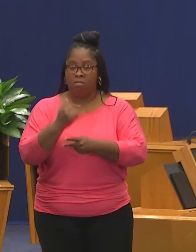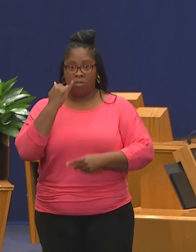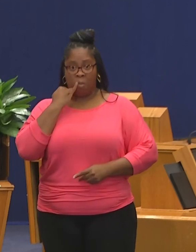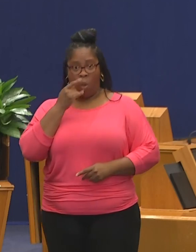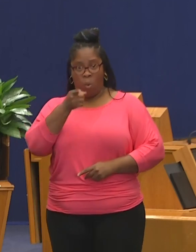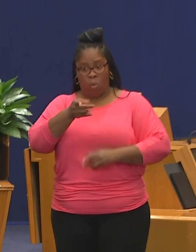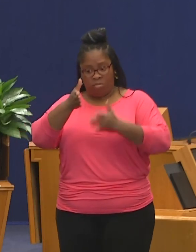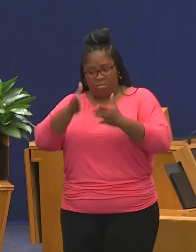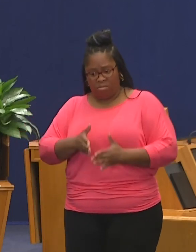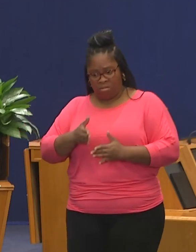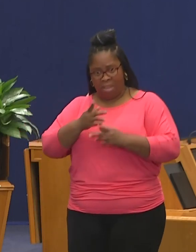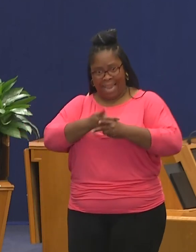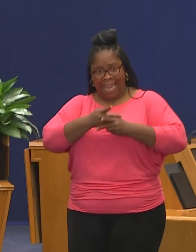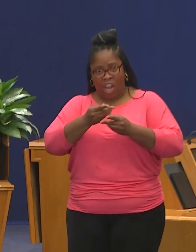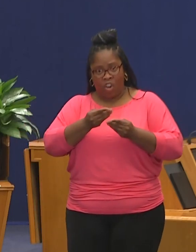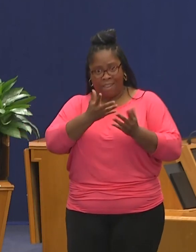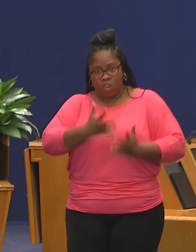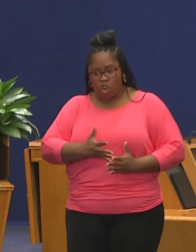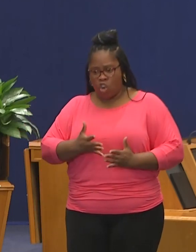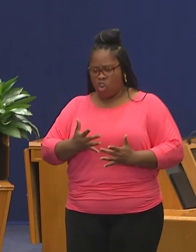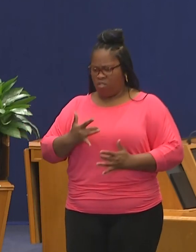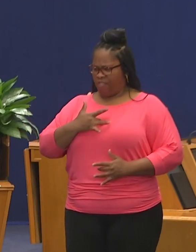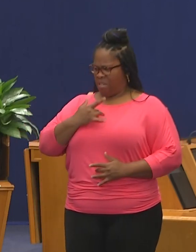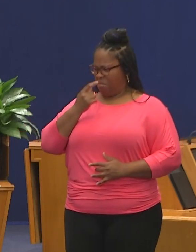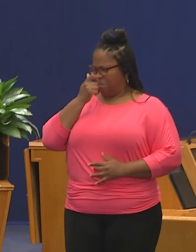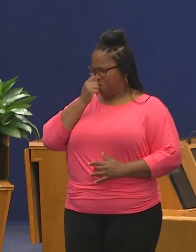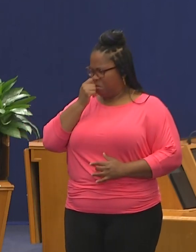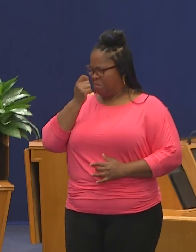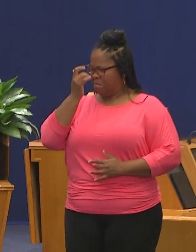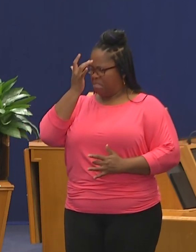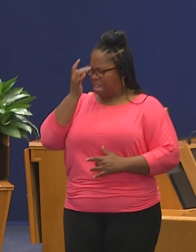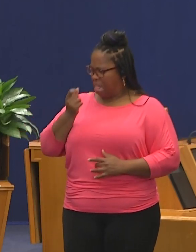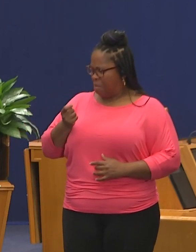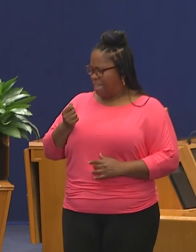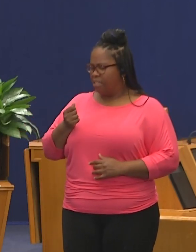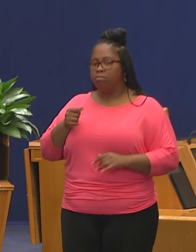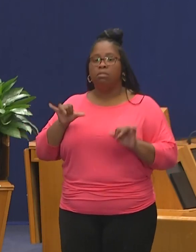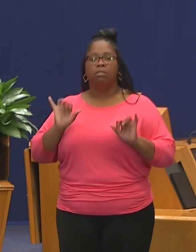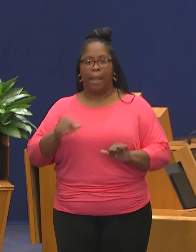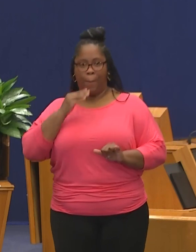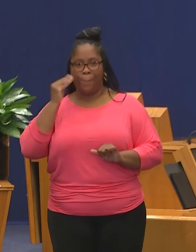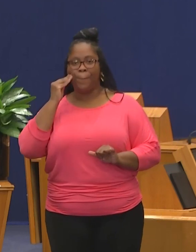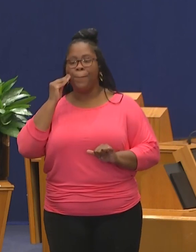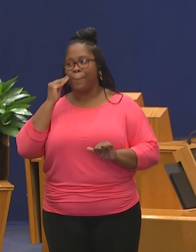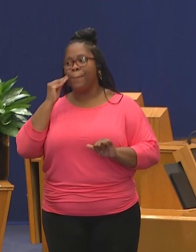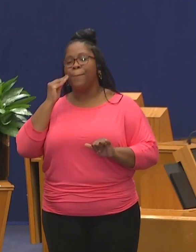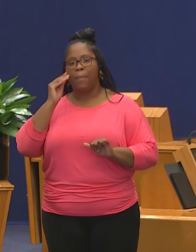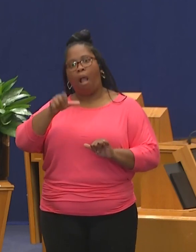HOUSE WITH DIFFERING ABILITIES. IF THEY HAVE ANY SYMPTOMS OF ILLNESS, THEY SHOULD STAY HOME